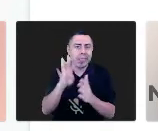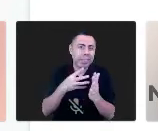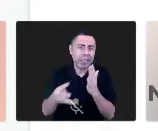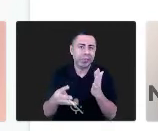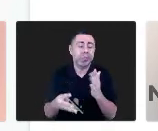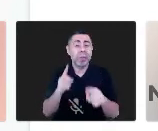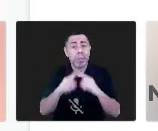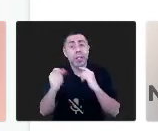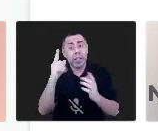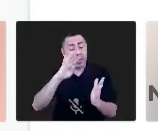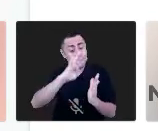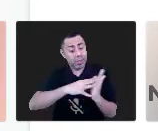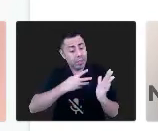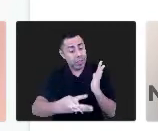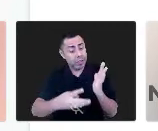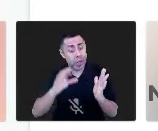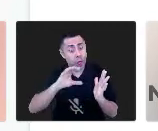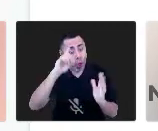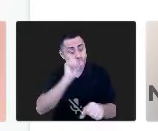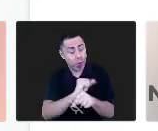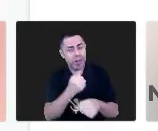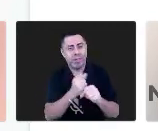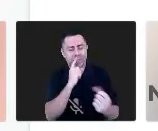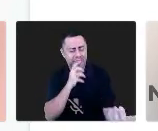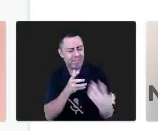right make sure that you're being taken care of and i i totally get it you know we all have needs